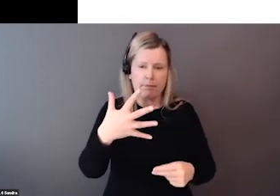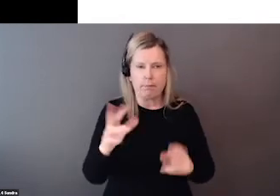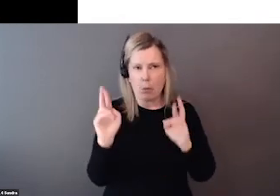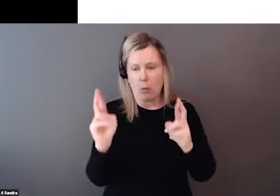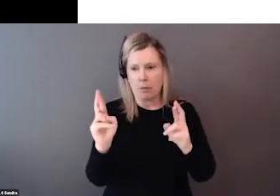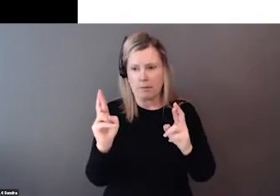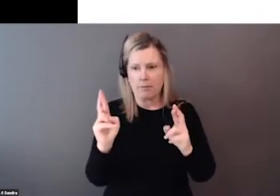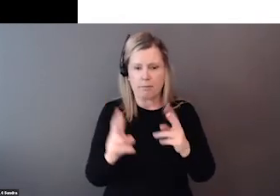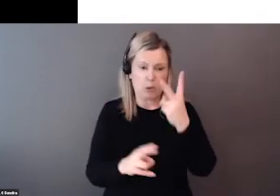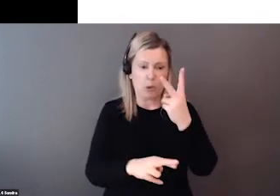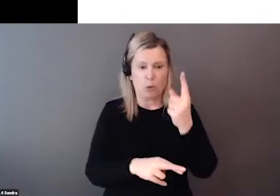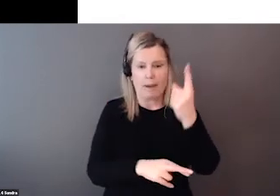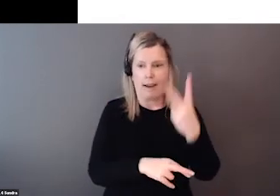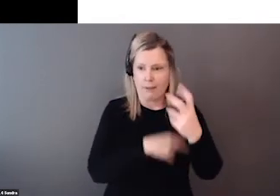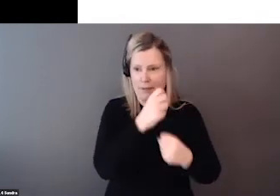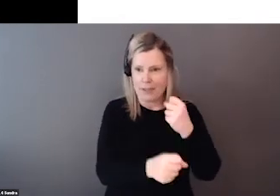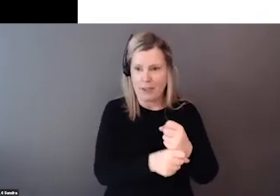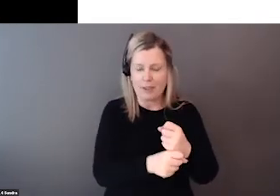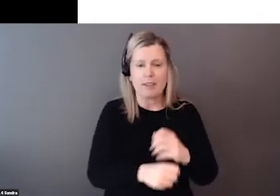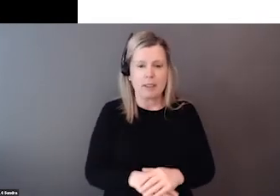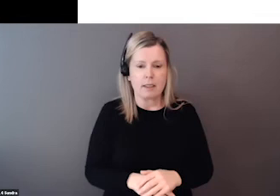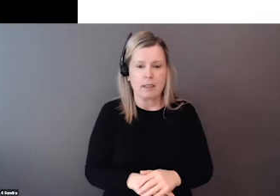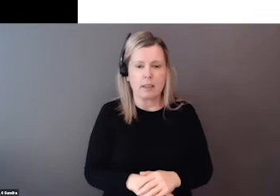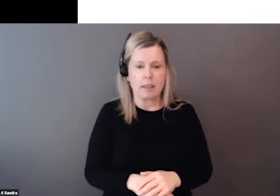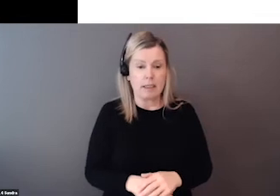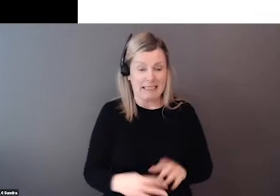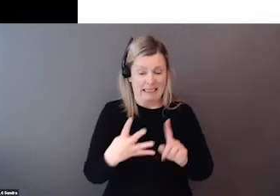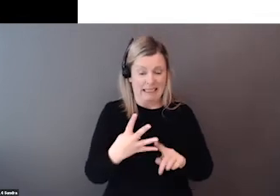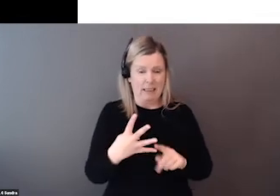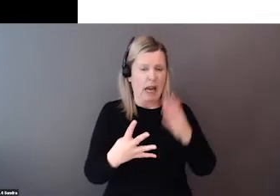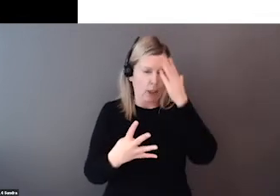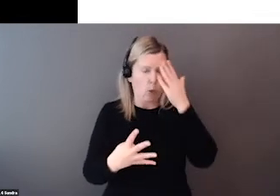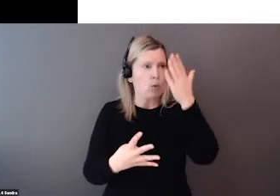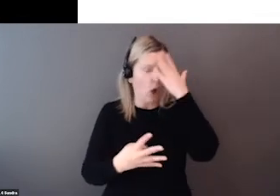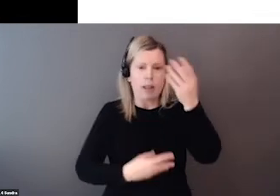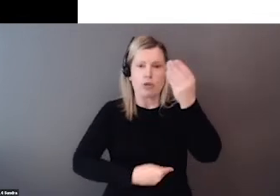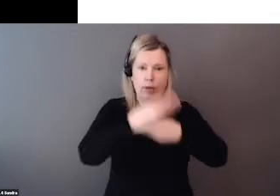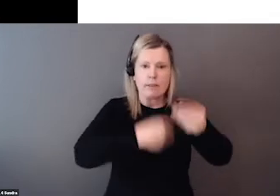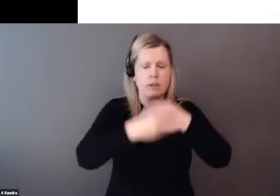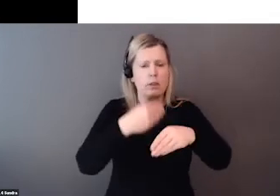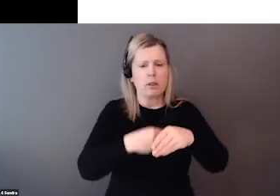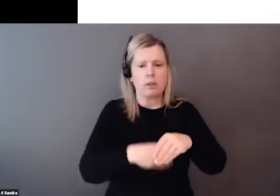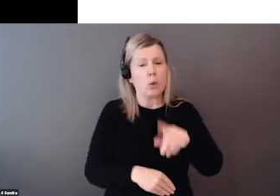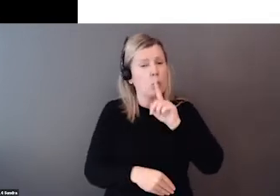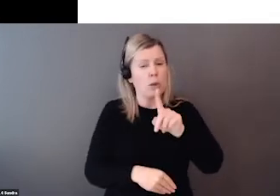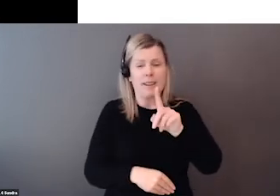And like, although we list knowledge transfer and exchange activities towards the end, in fact it is a cross cutting element of our research.